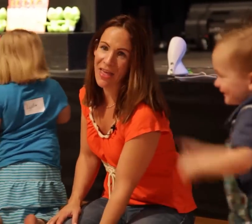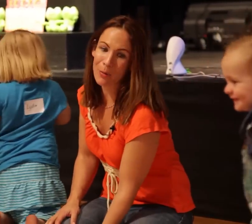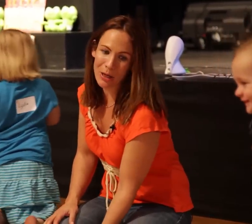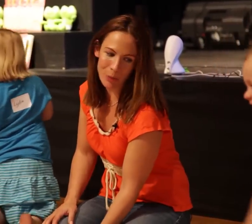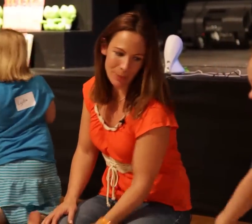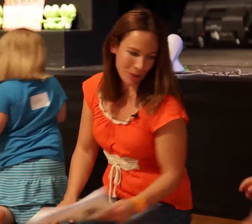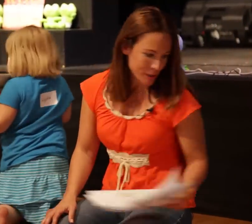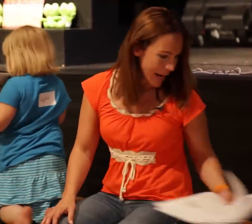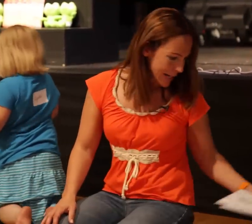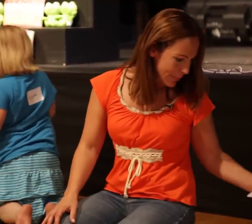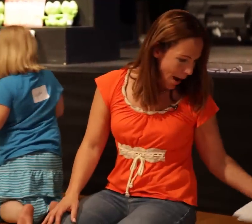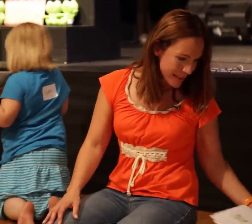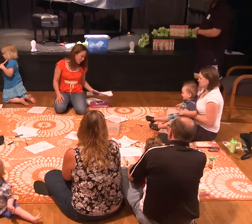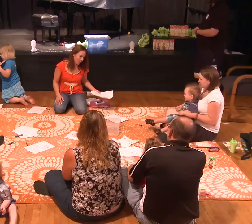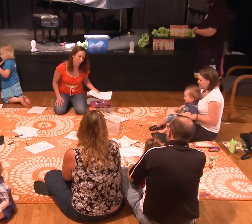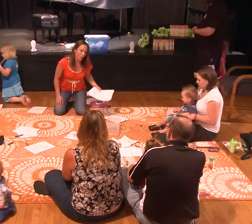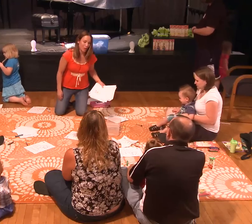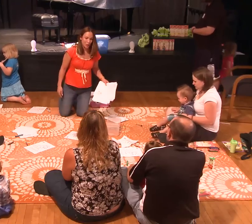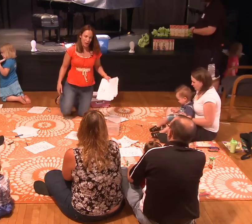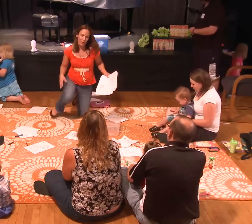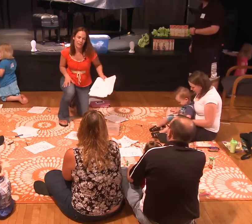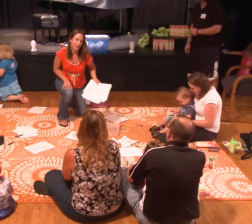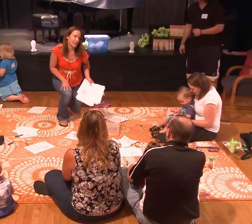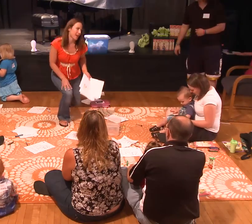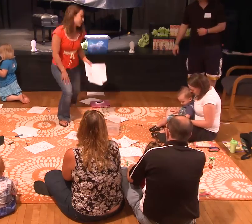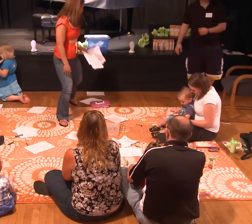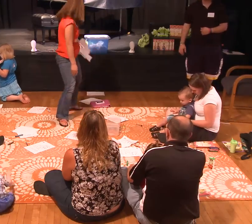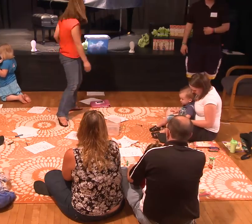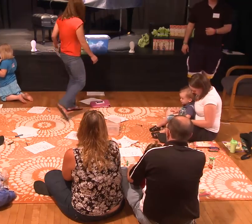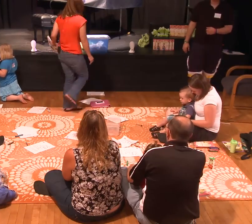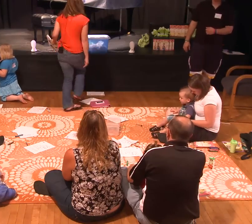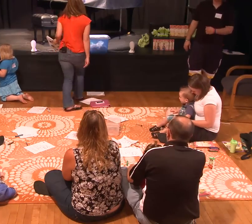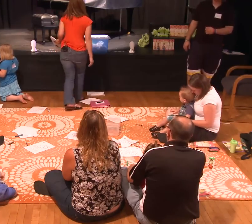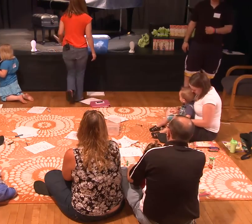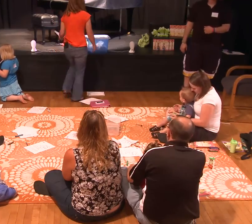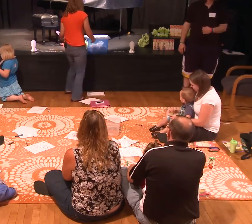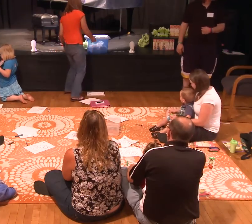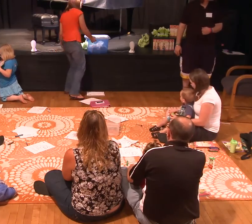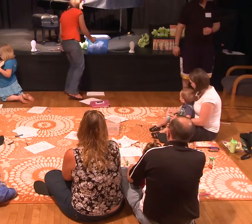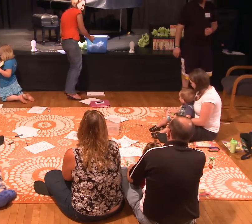Then we're going to put them in our signing box and you're going to share with us the sign. So let me go to the signing box and see what we have.